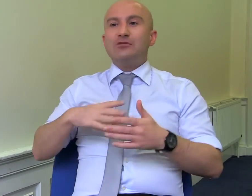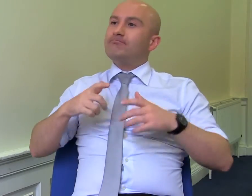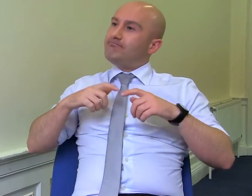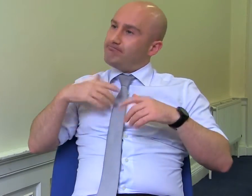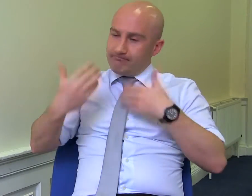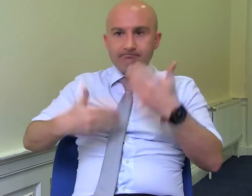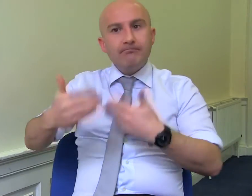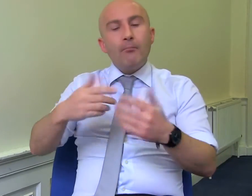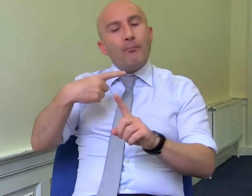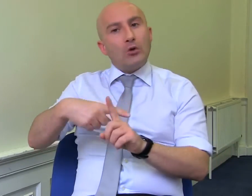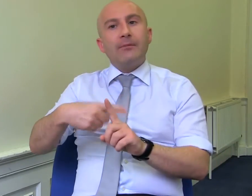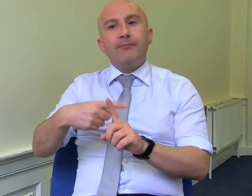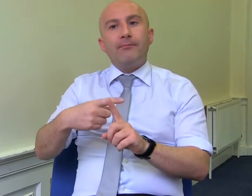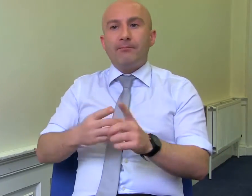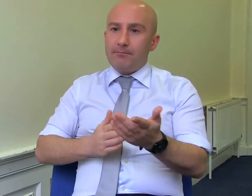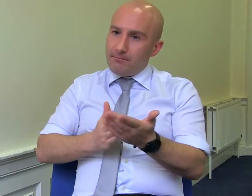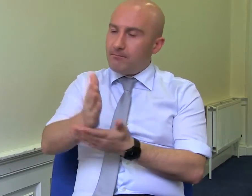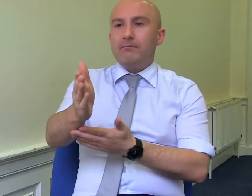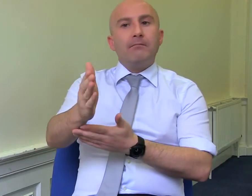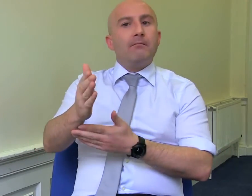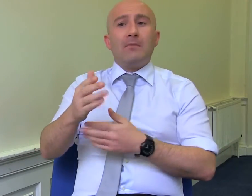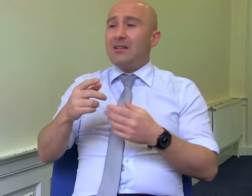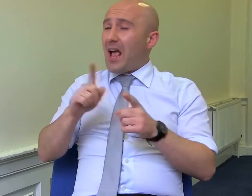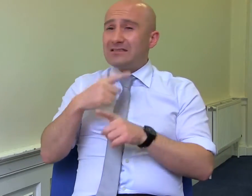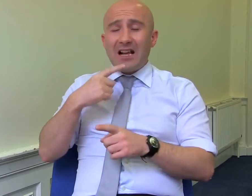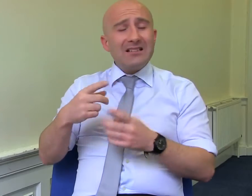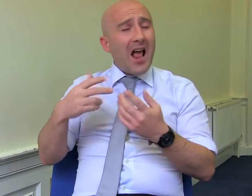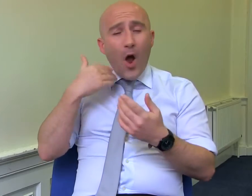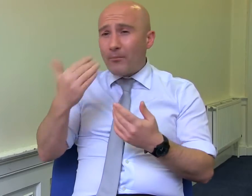You need to get on, think positively and as I say there are always